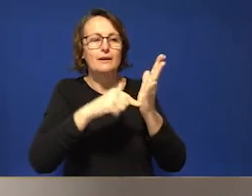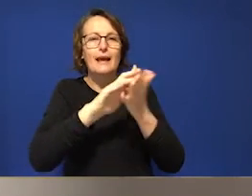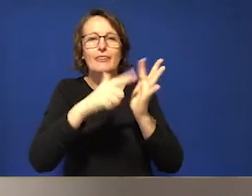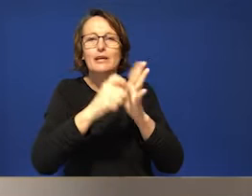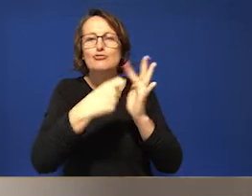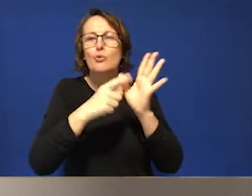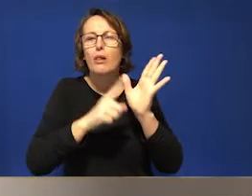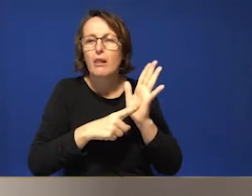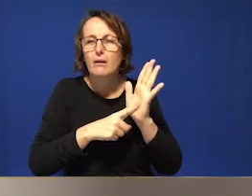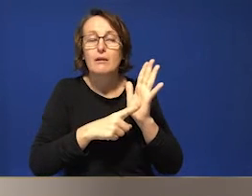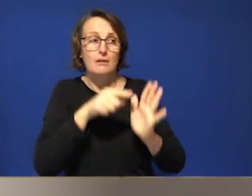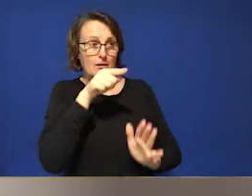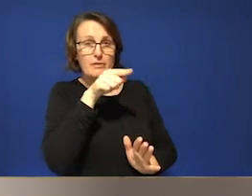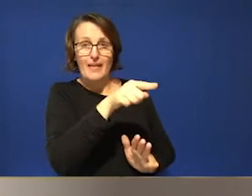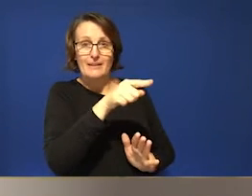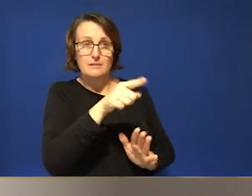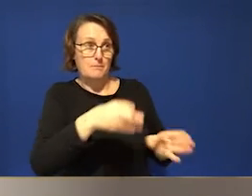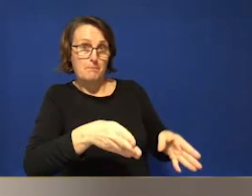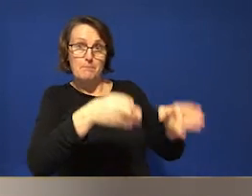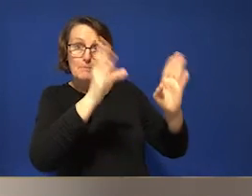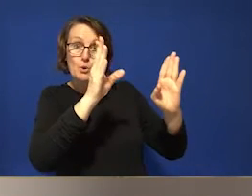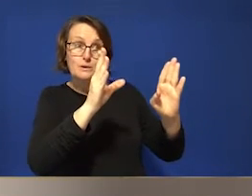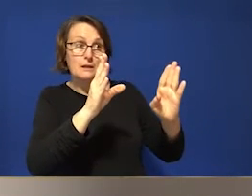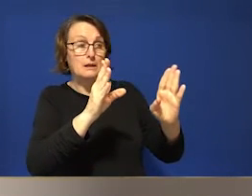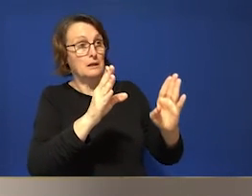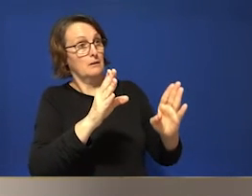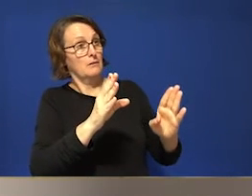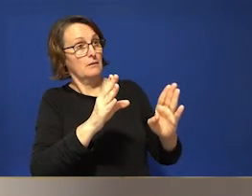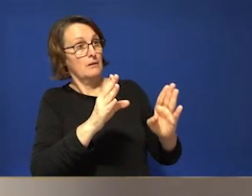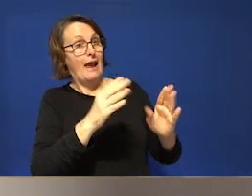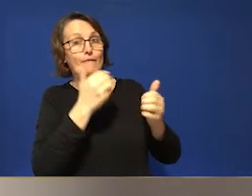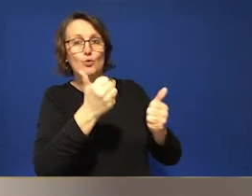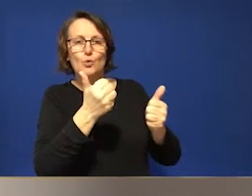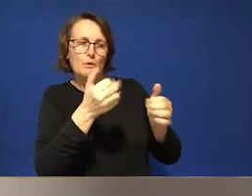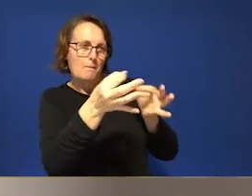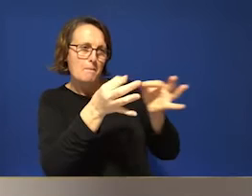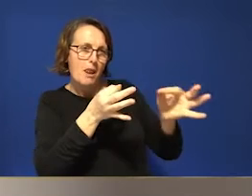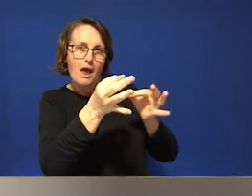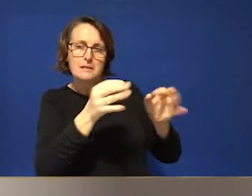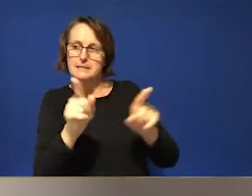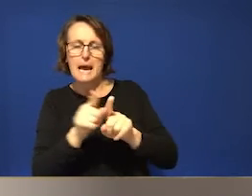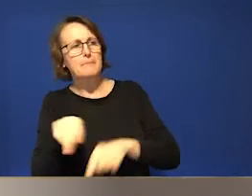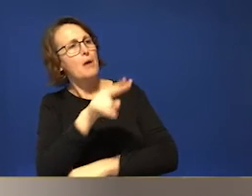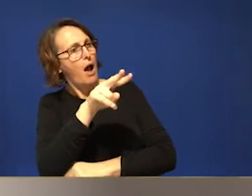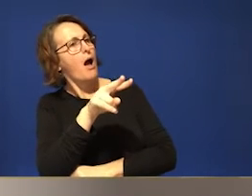And it adopts very similar kind of urbanistic strategies to what our own interest as a practice has always been.